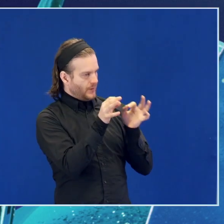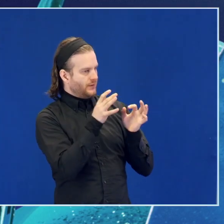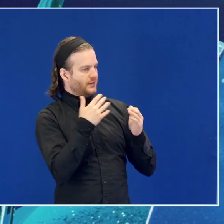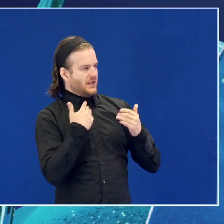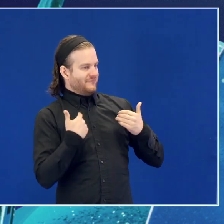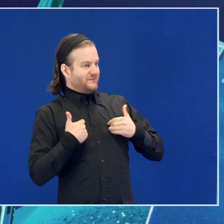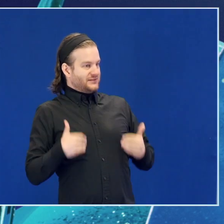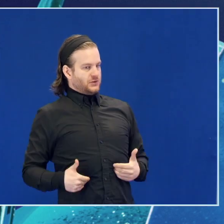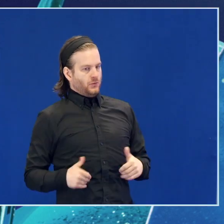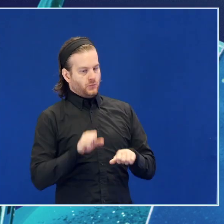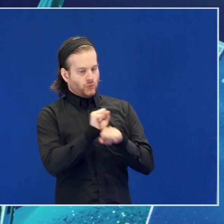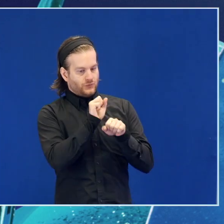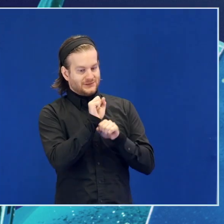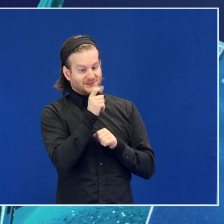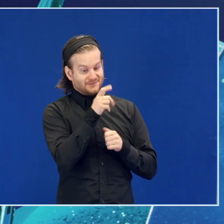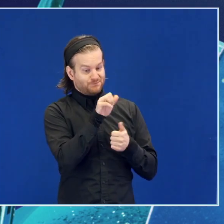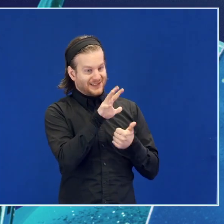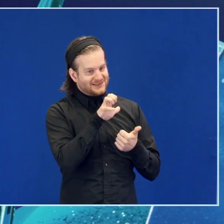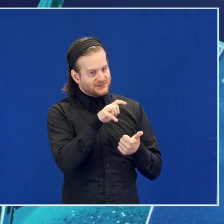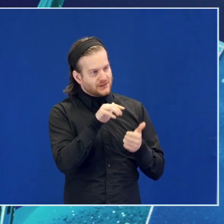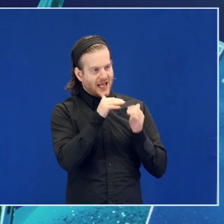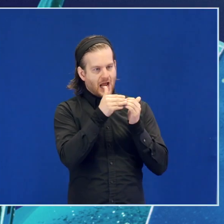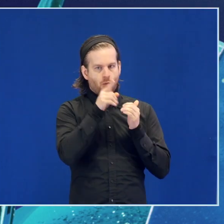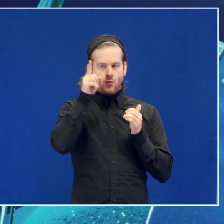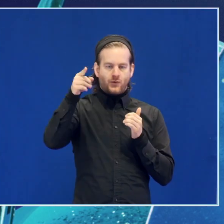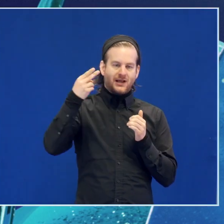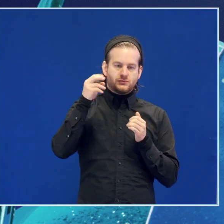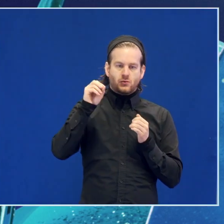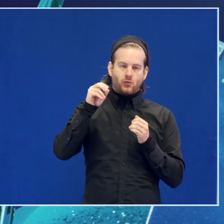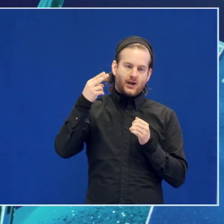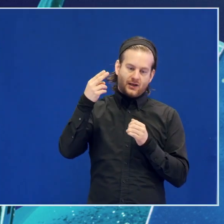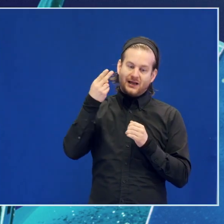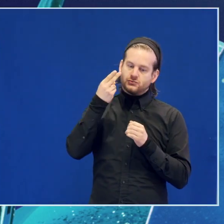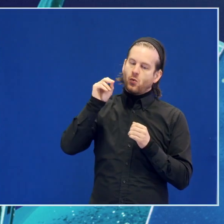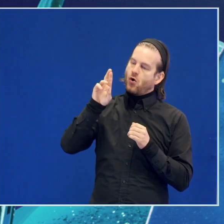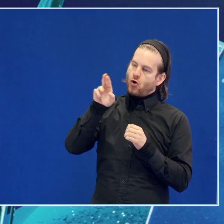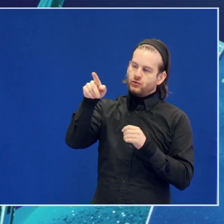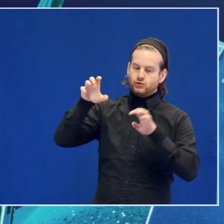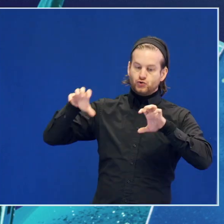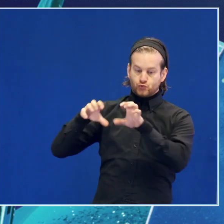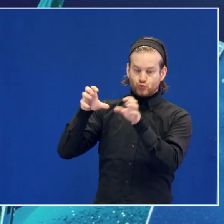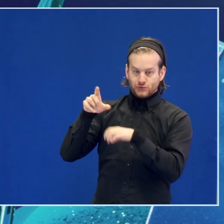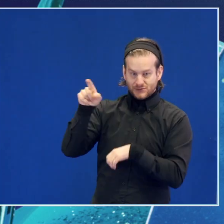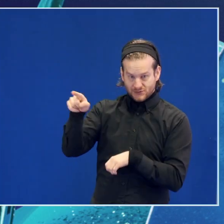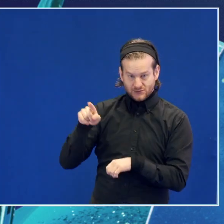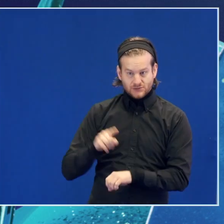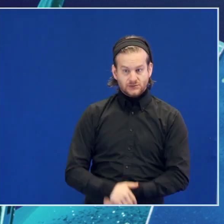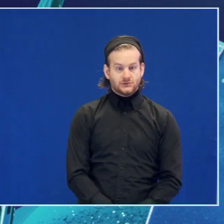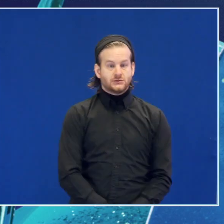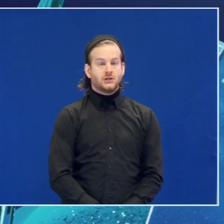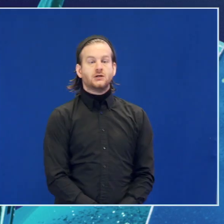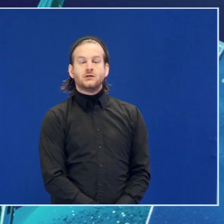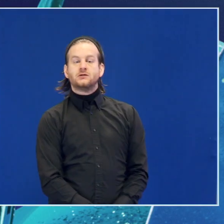and how you've done all the research on how it impacts neurodivergent employees